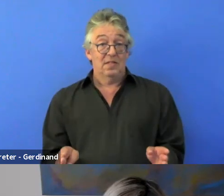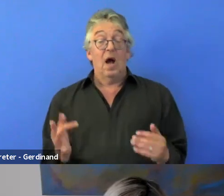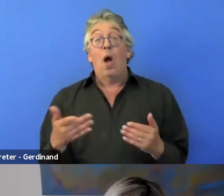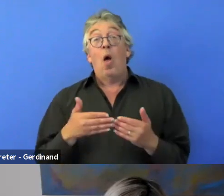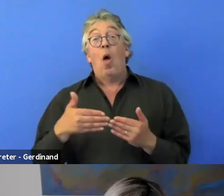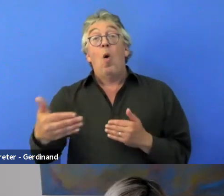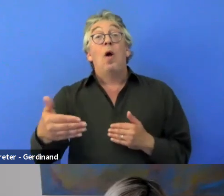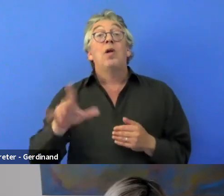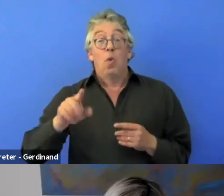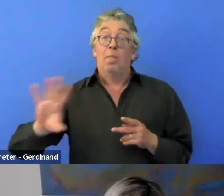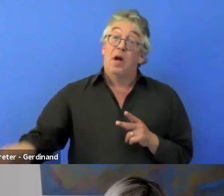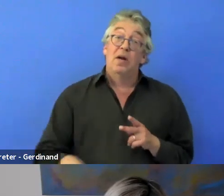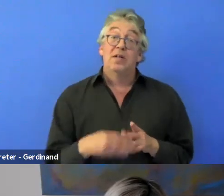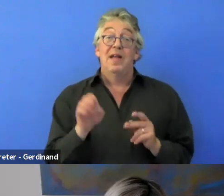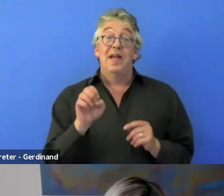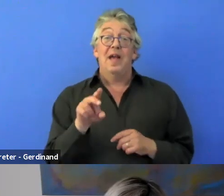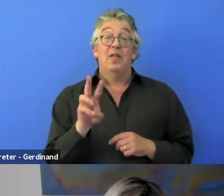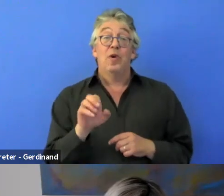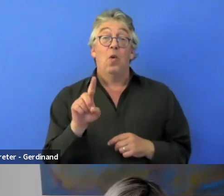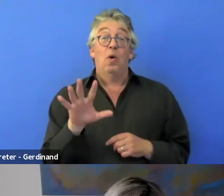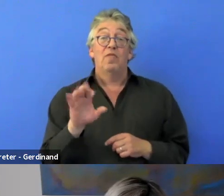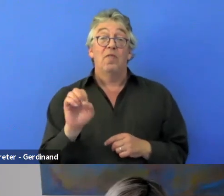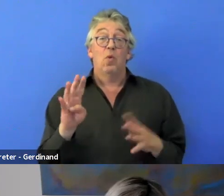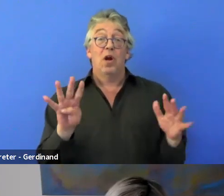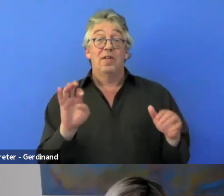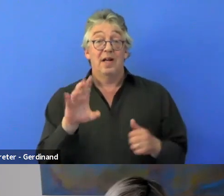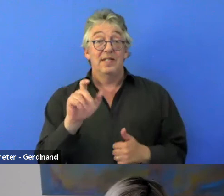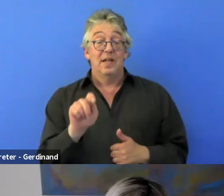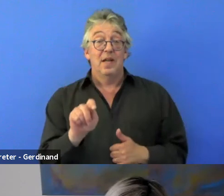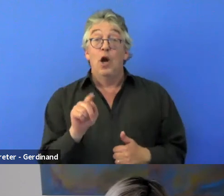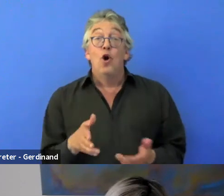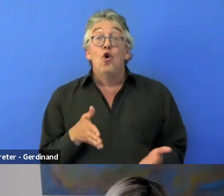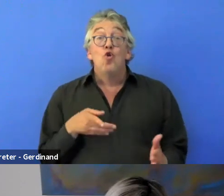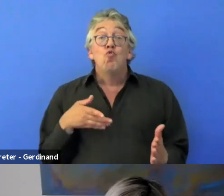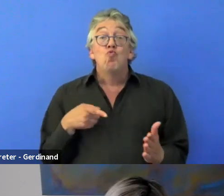in the EN 301549, in the ICT one. In principle, this is the case, yes.